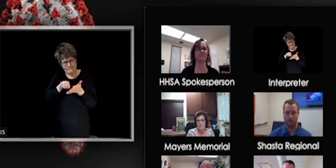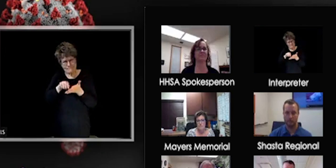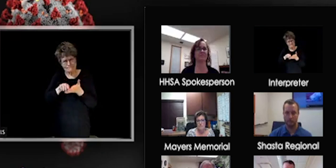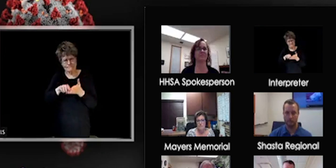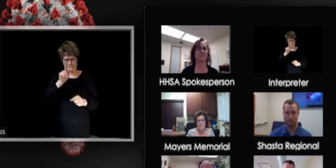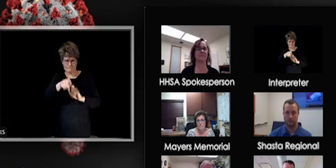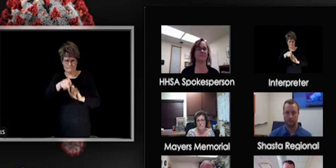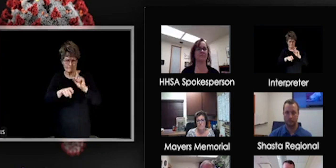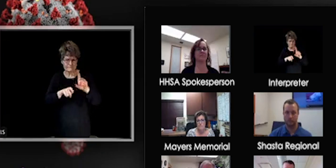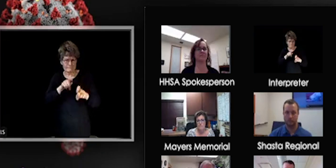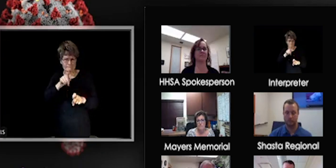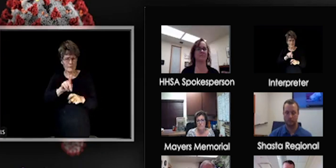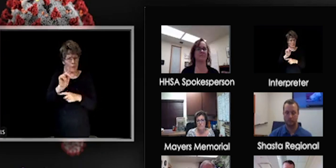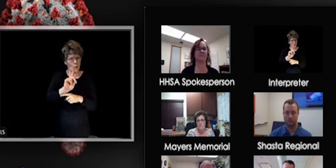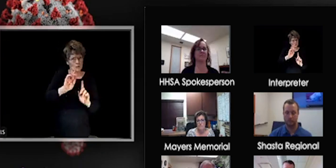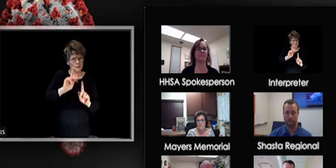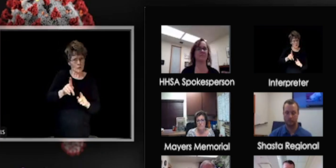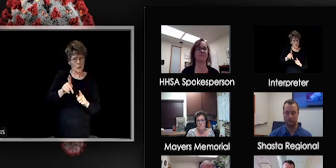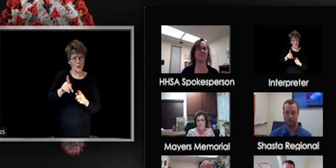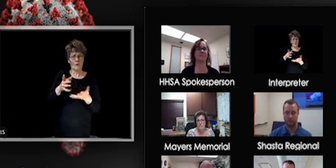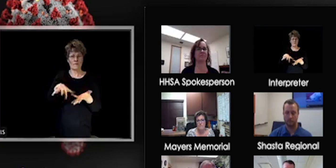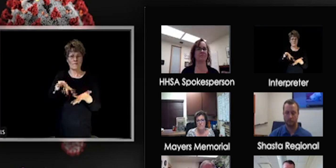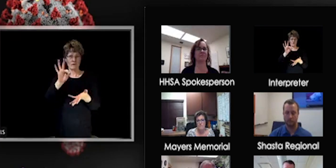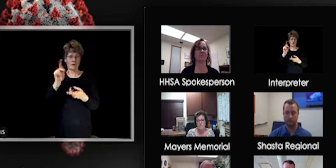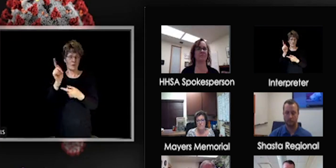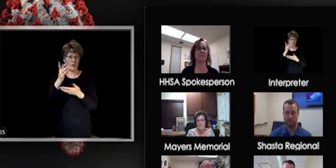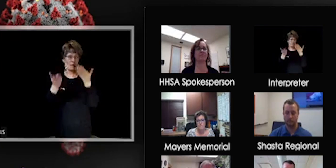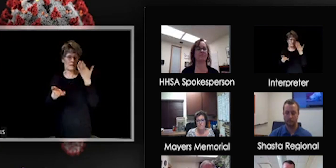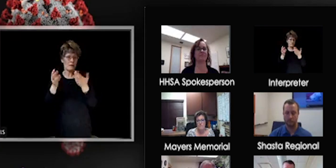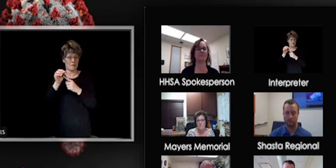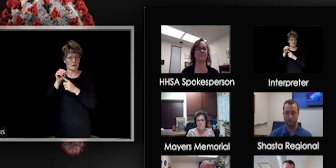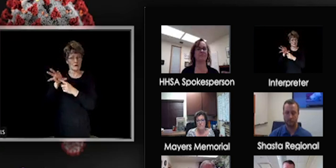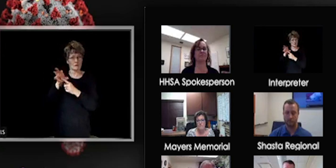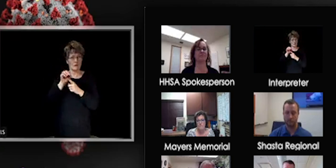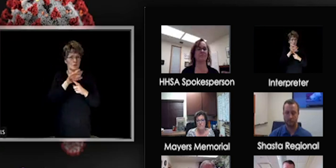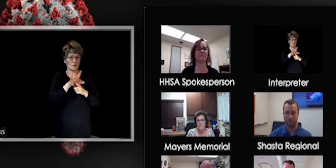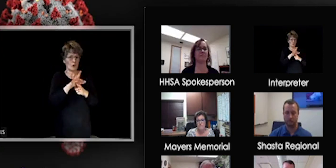might have been exposed in the prior 14 days. So, we get a feel for where they could have